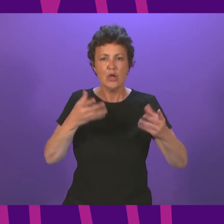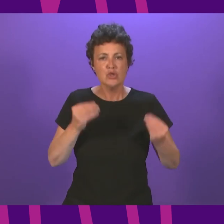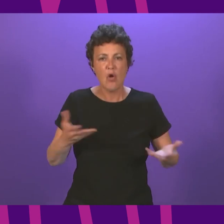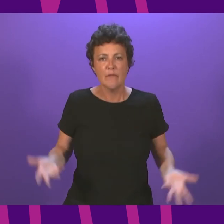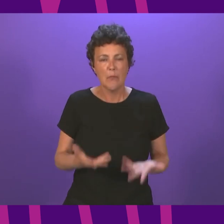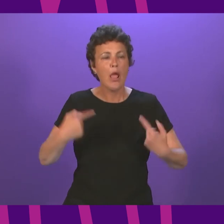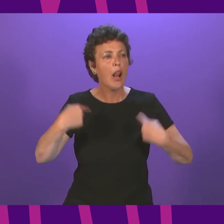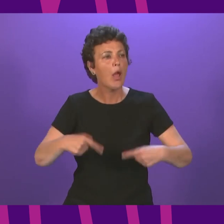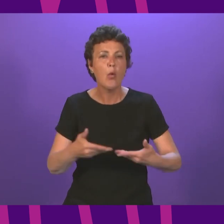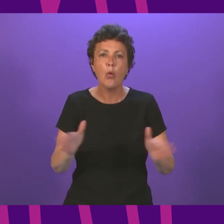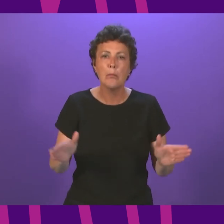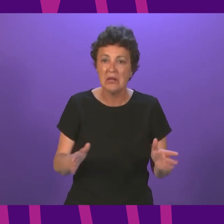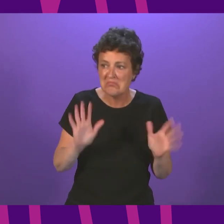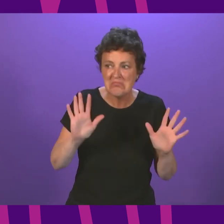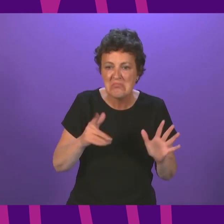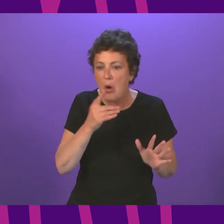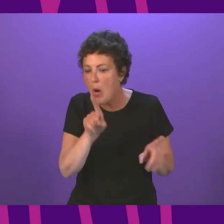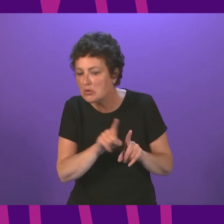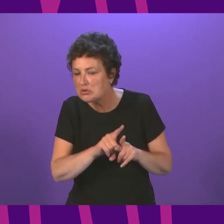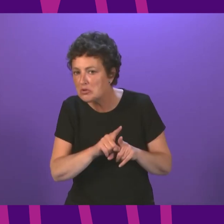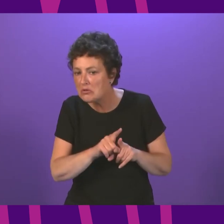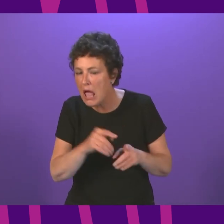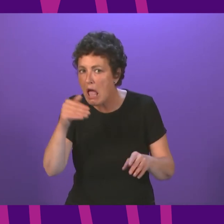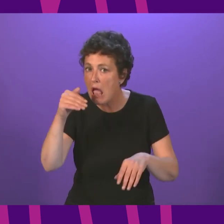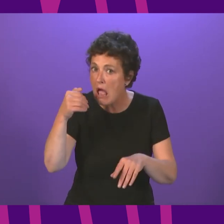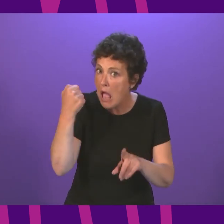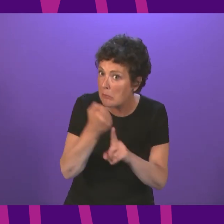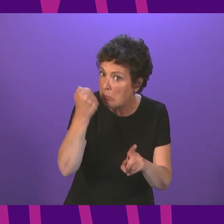tenants through difficult times, given the fact that the coronavirus is disrupting the